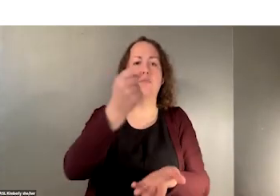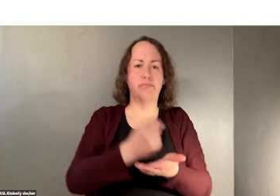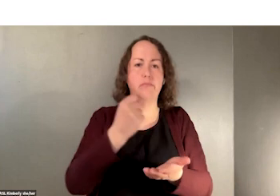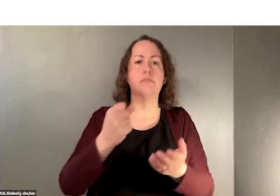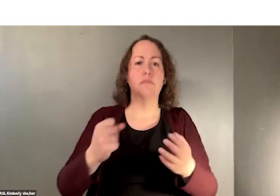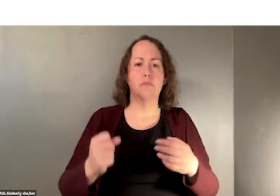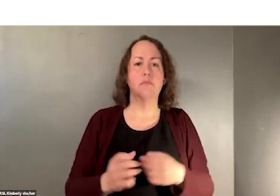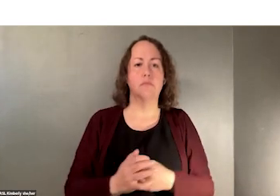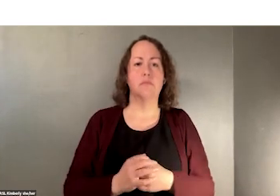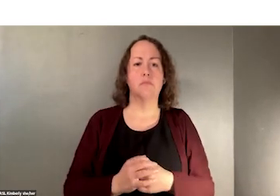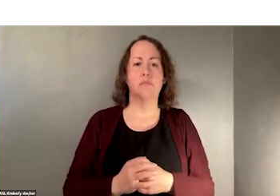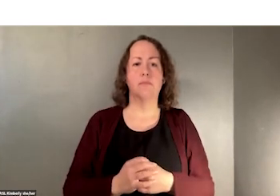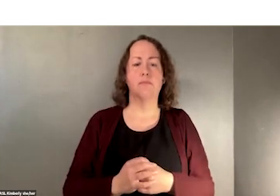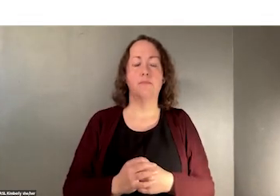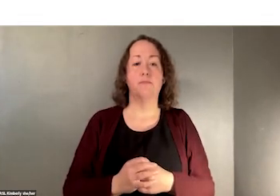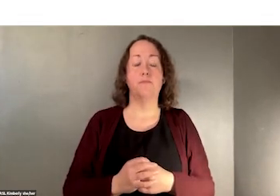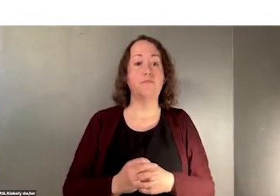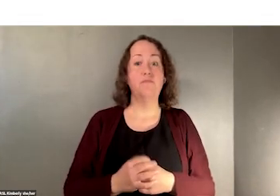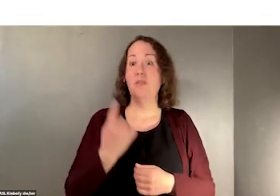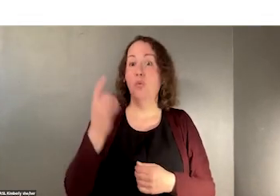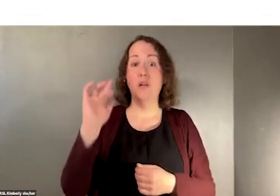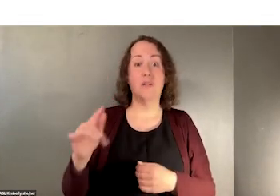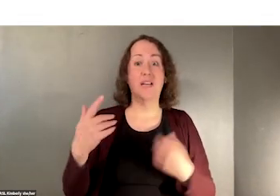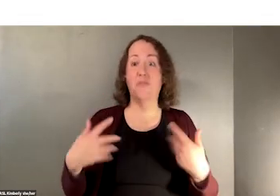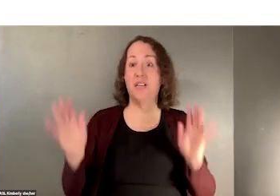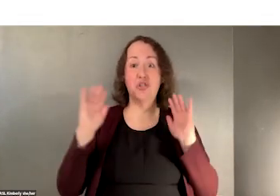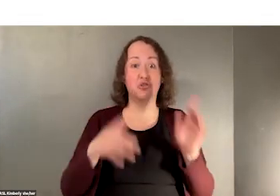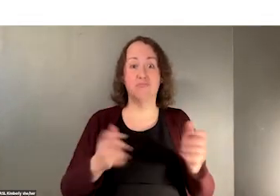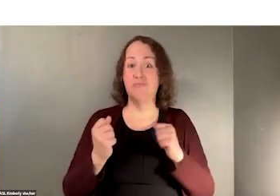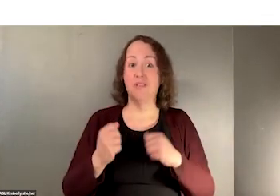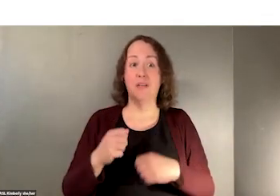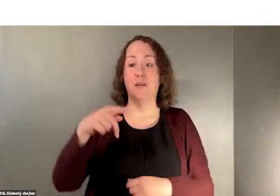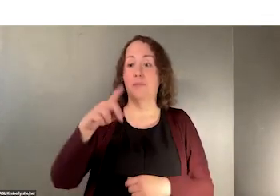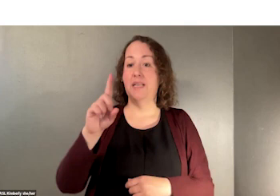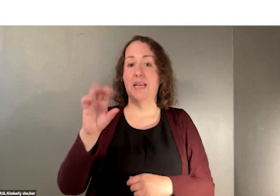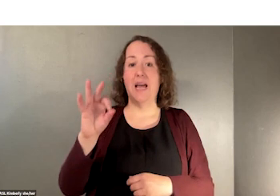So one click, it's all done. You get the PDF. It's marked as certified.